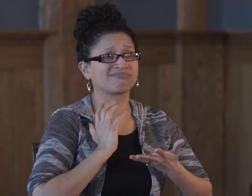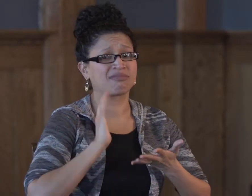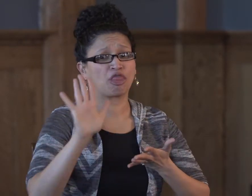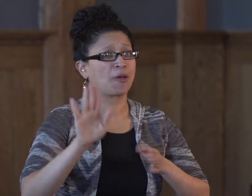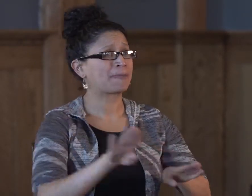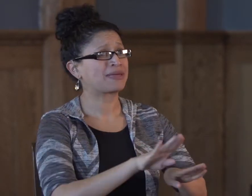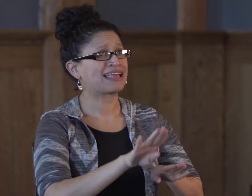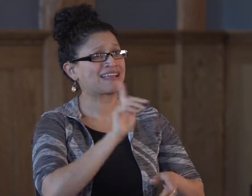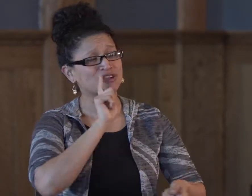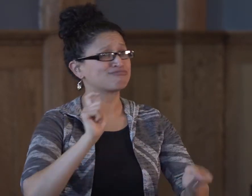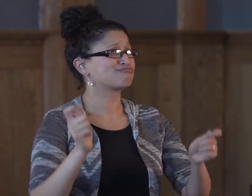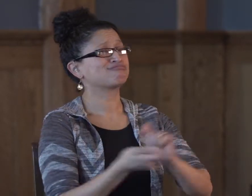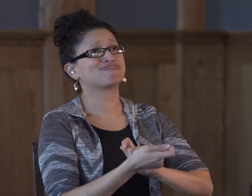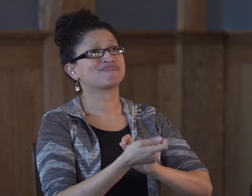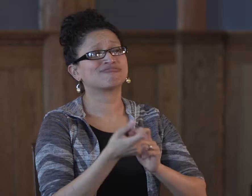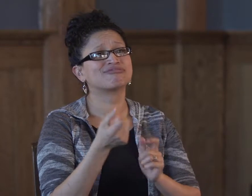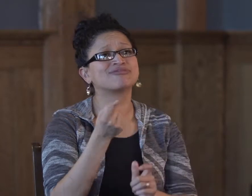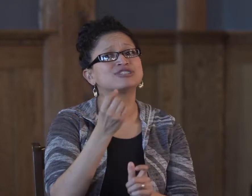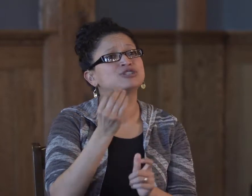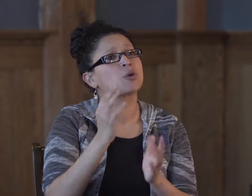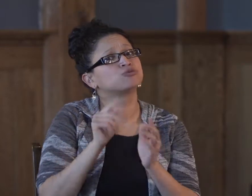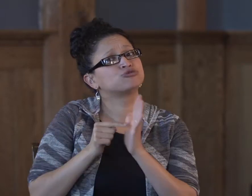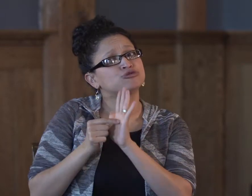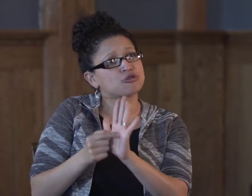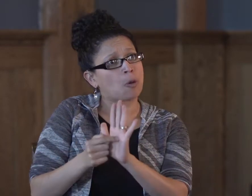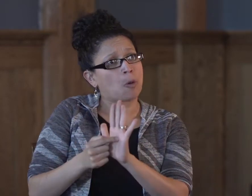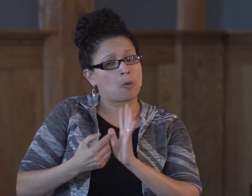with them, and then they will shut down and their behavior will change. So, I think that